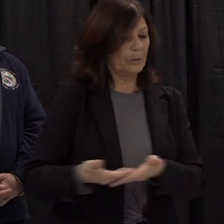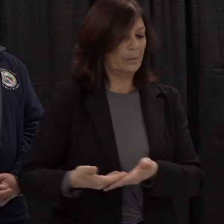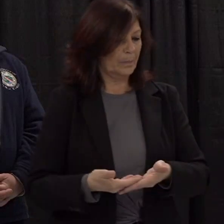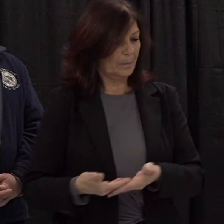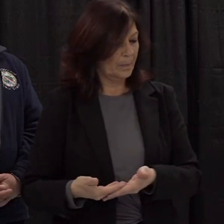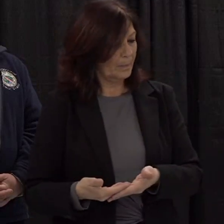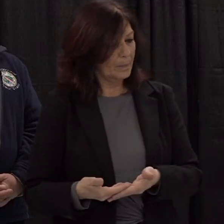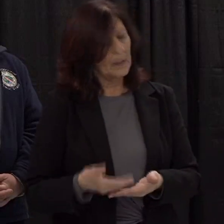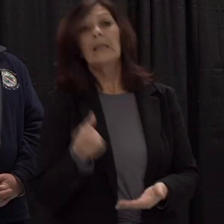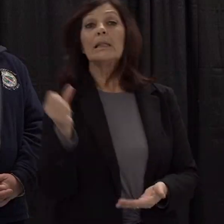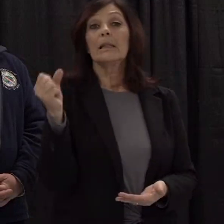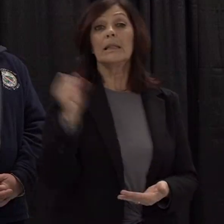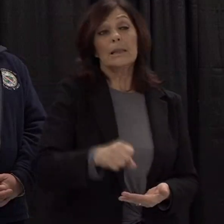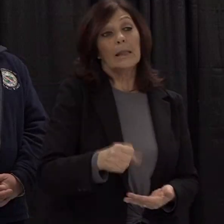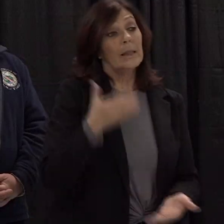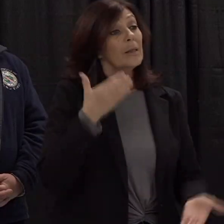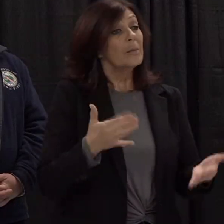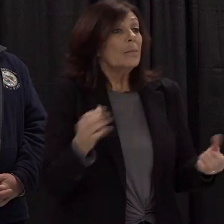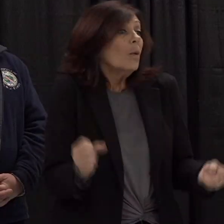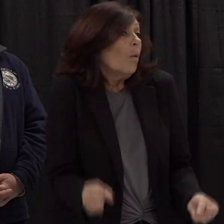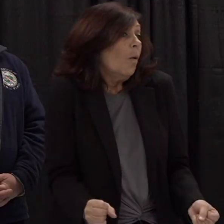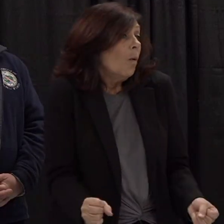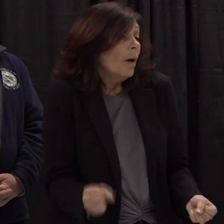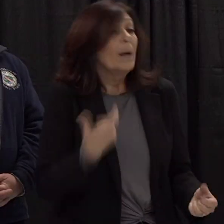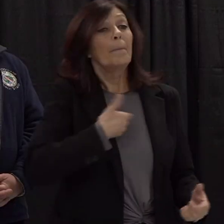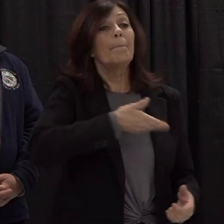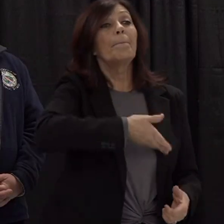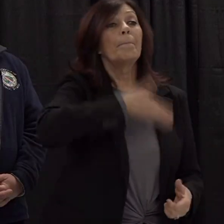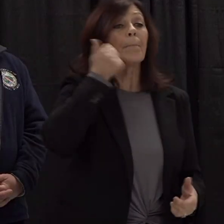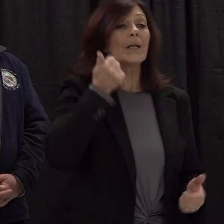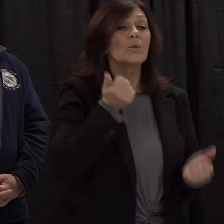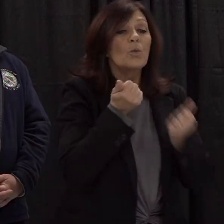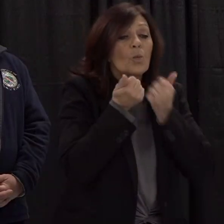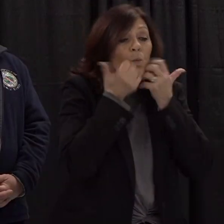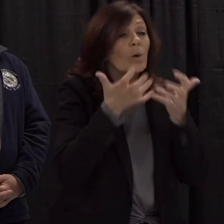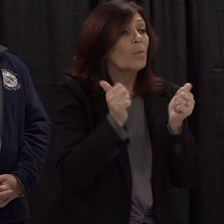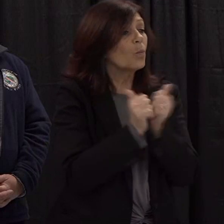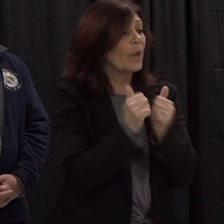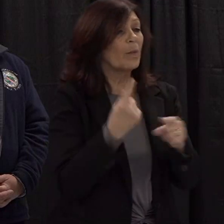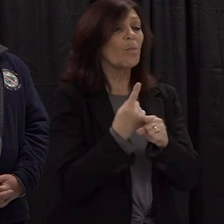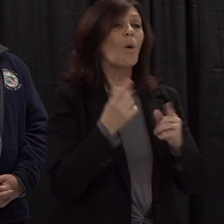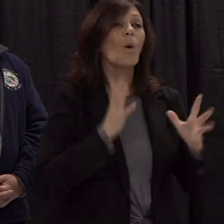And yeah it could be they could get cold so it's best to warm them with appropriate clothing.